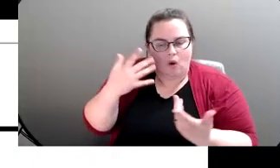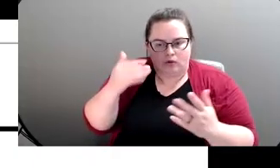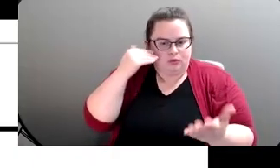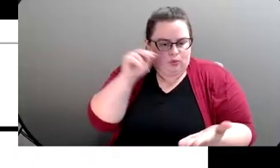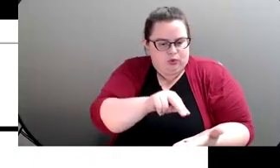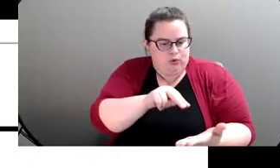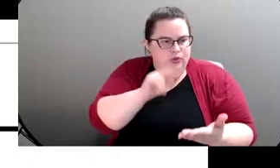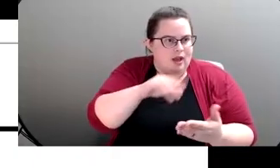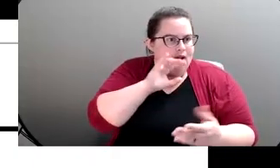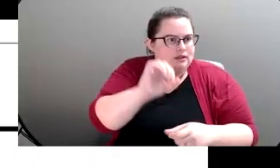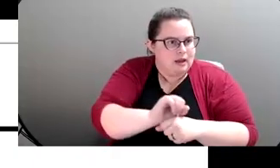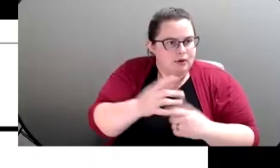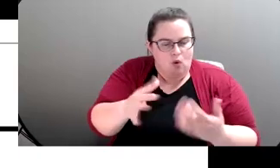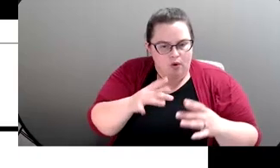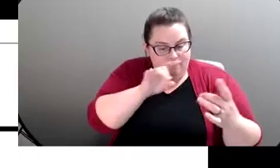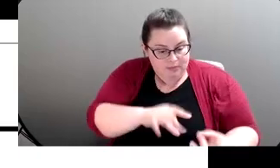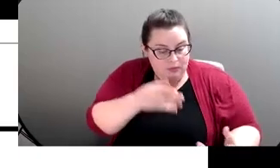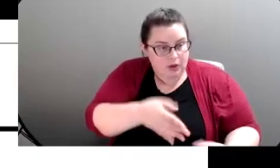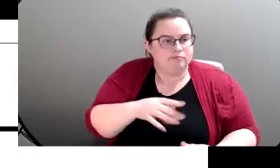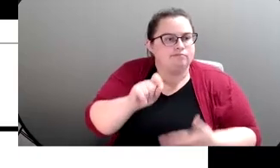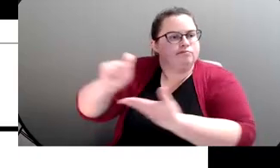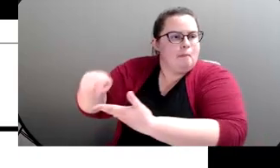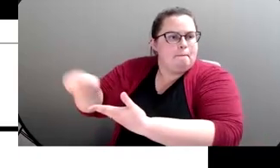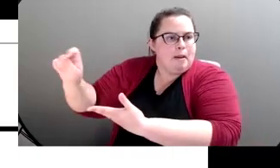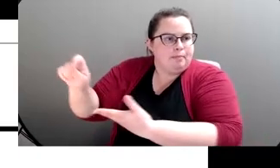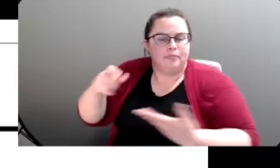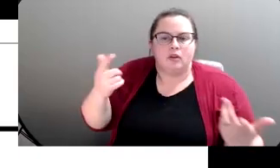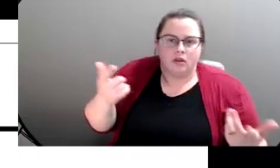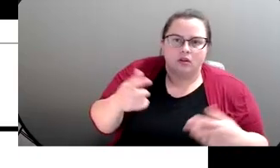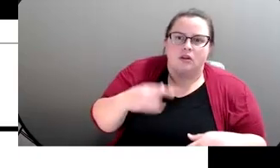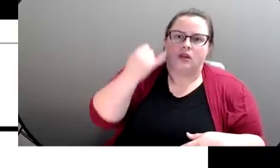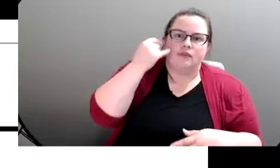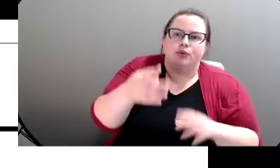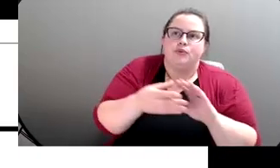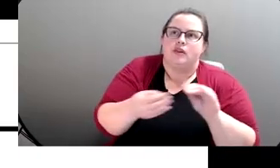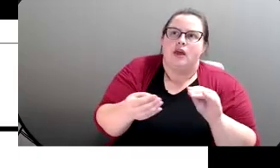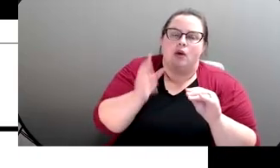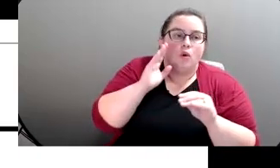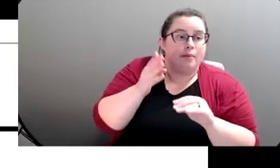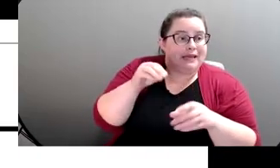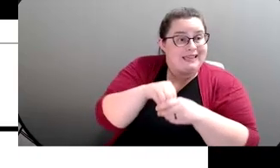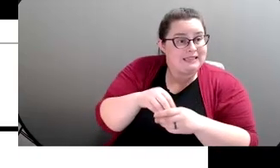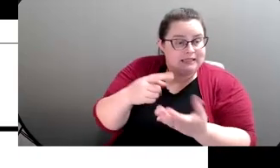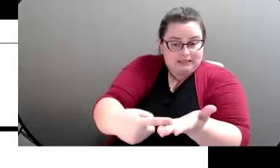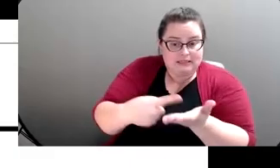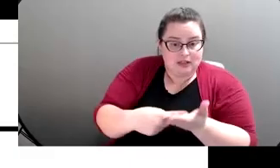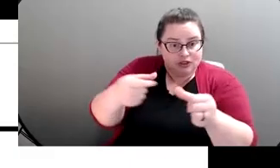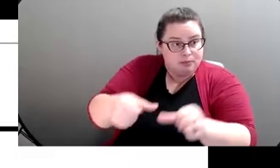And then it's easier for them if you say that you are going to be in the discussions, with the students,